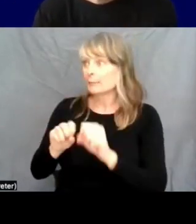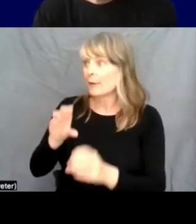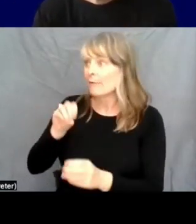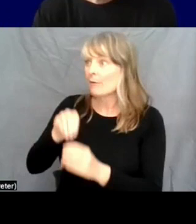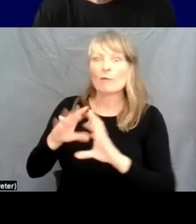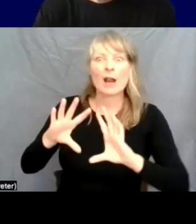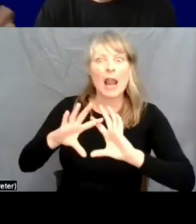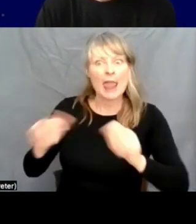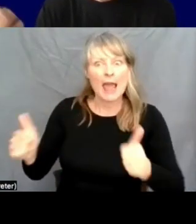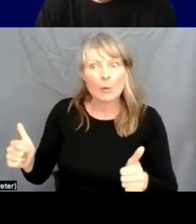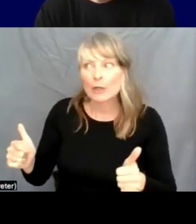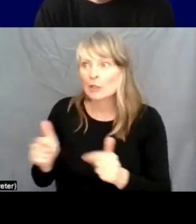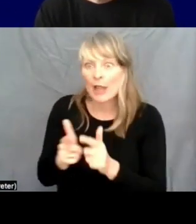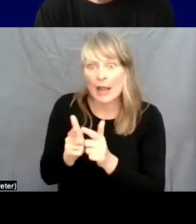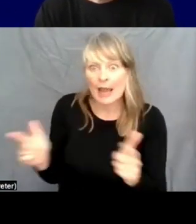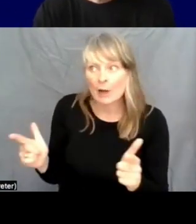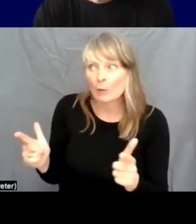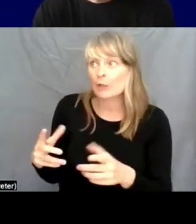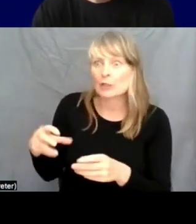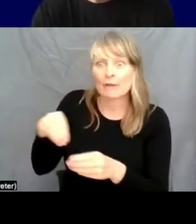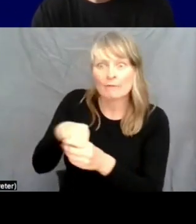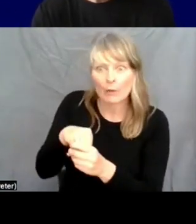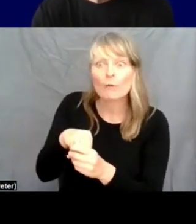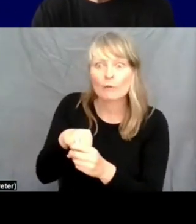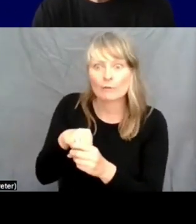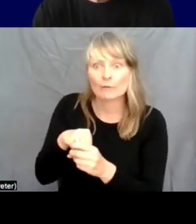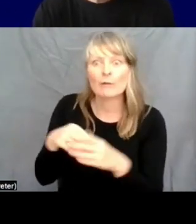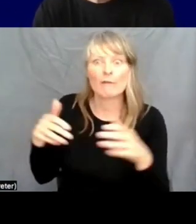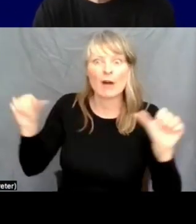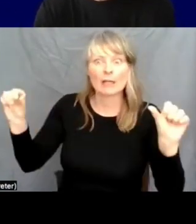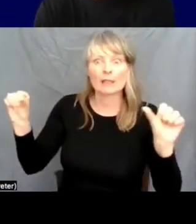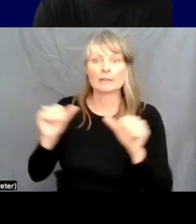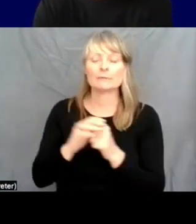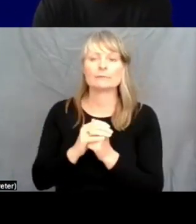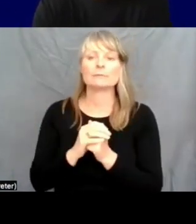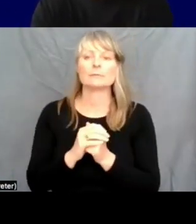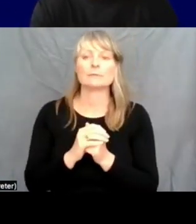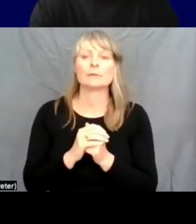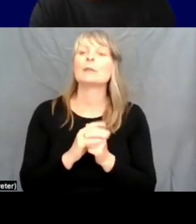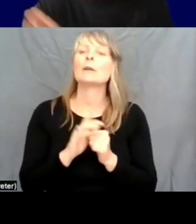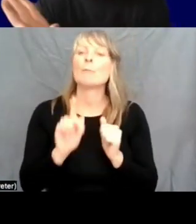language basis to it. If we think about this traditional